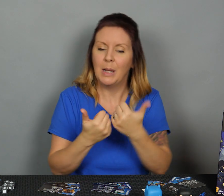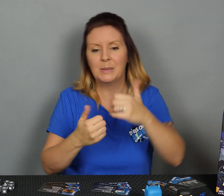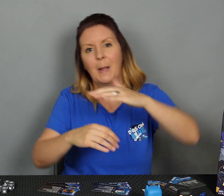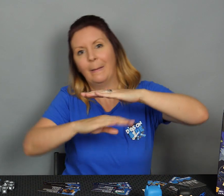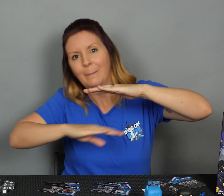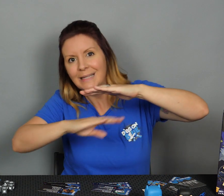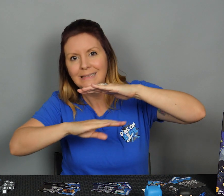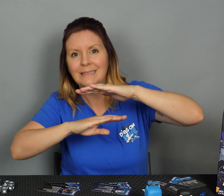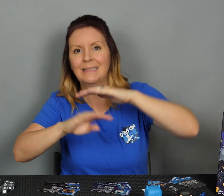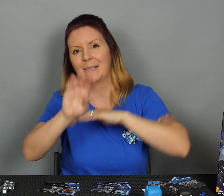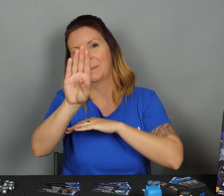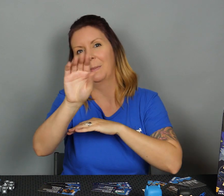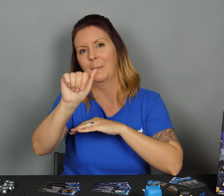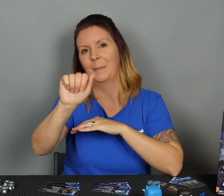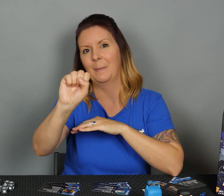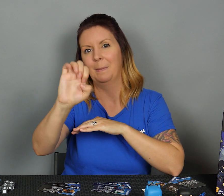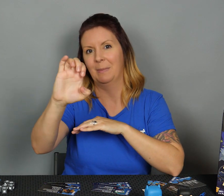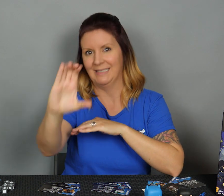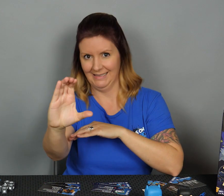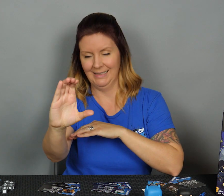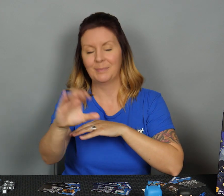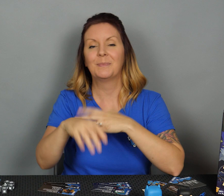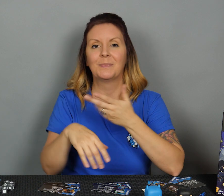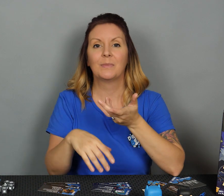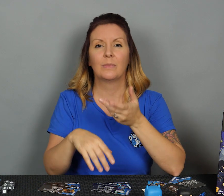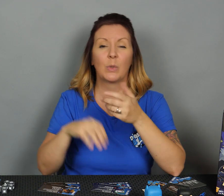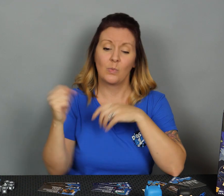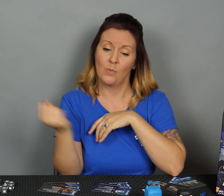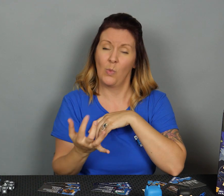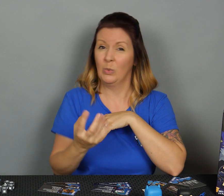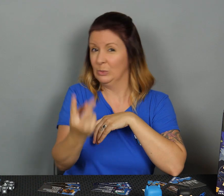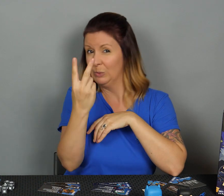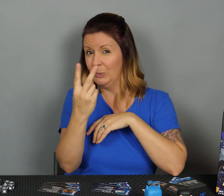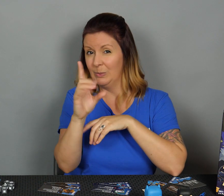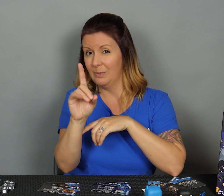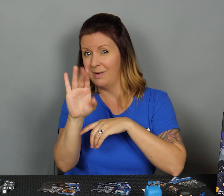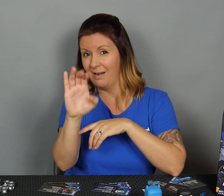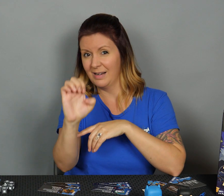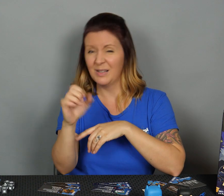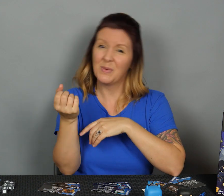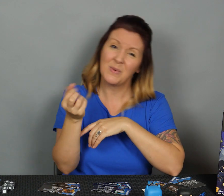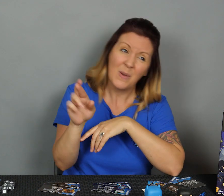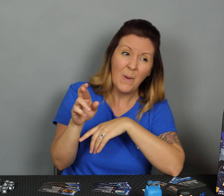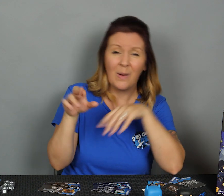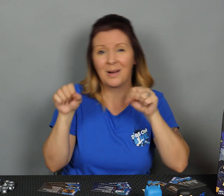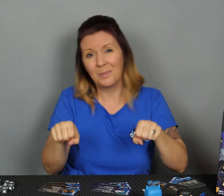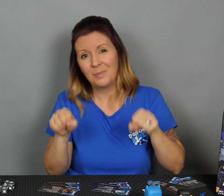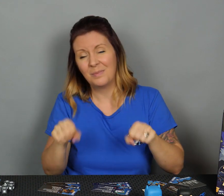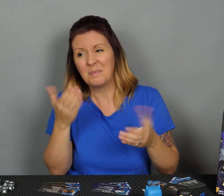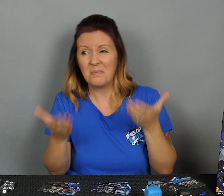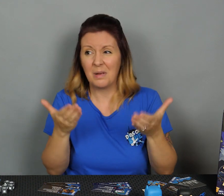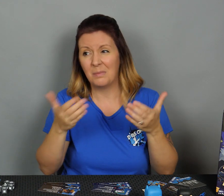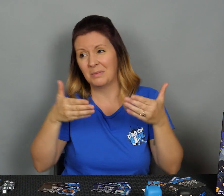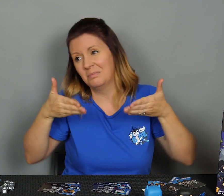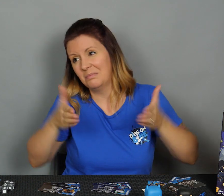You can challenge using your basic action by rolling 2 dice or you may have an ability